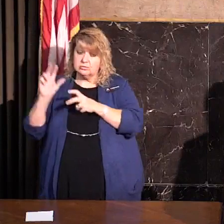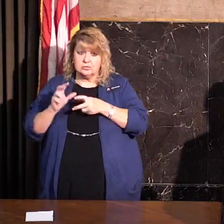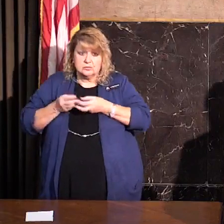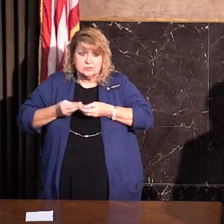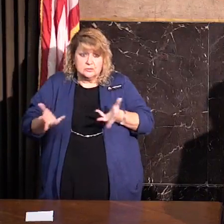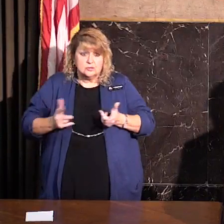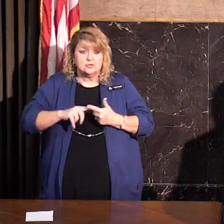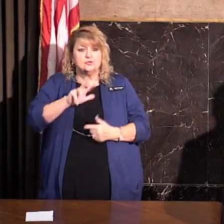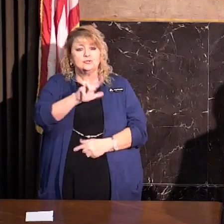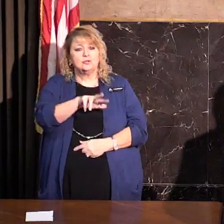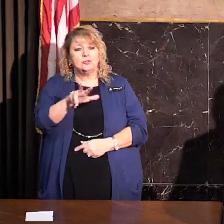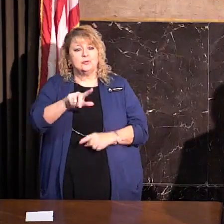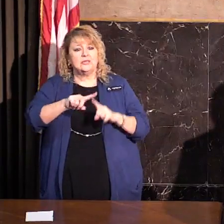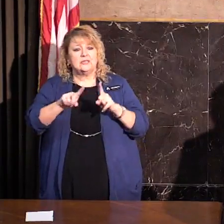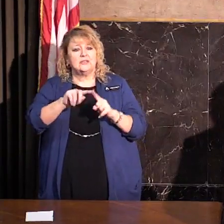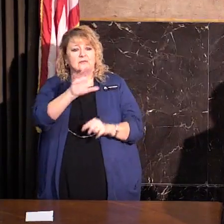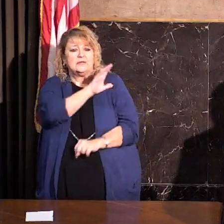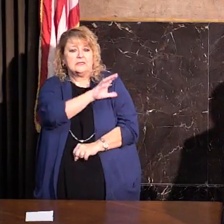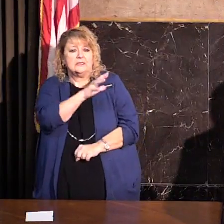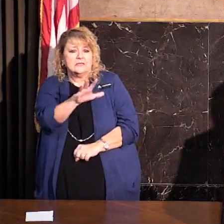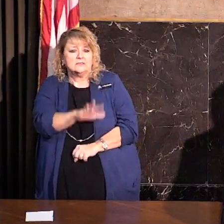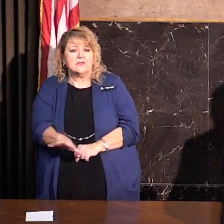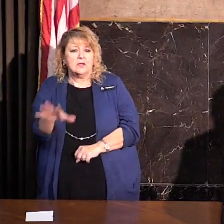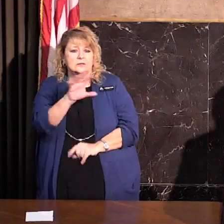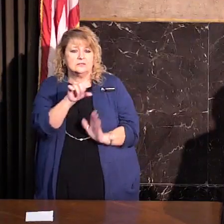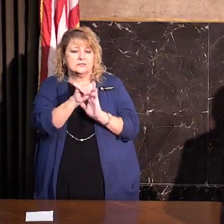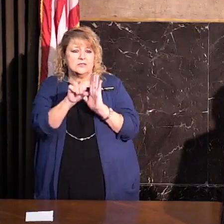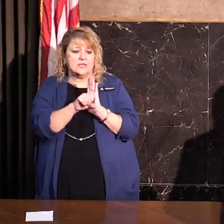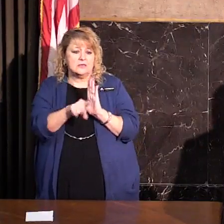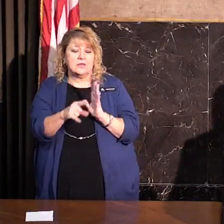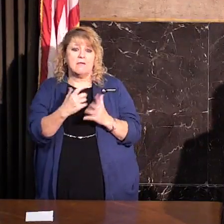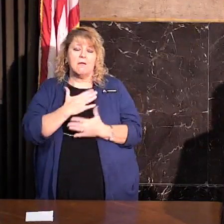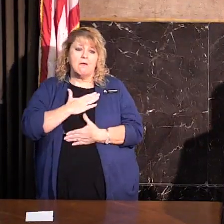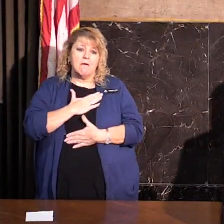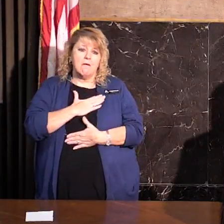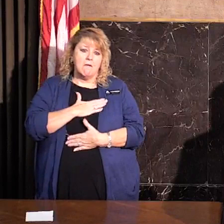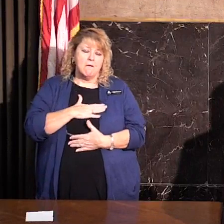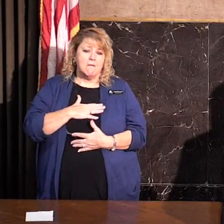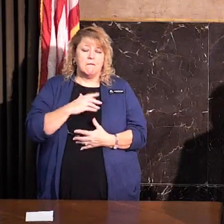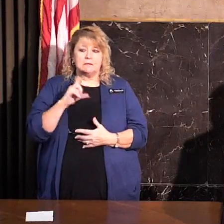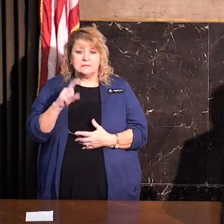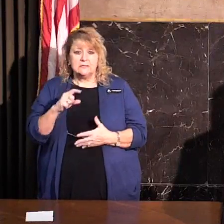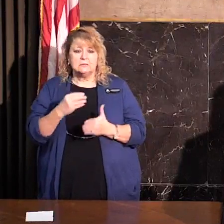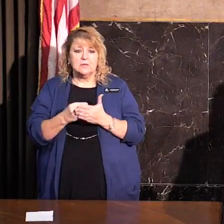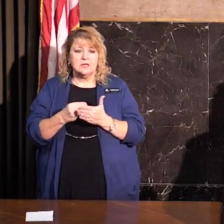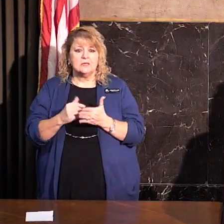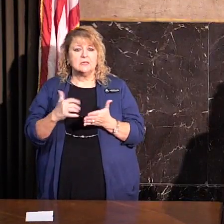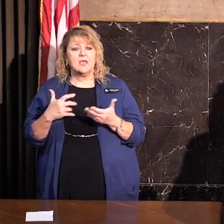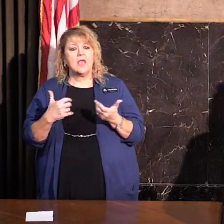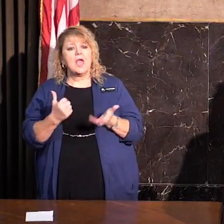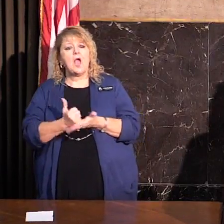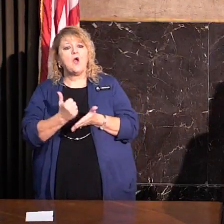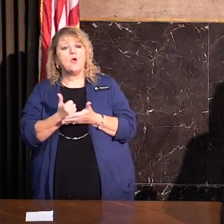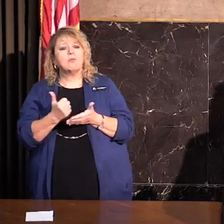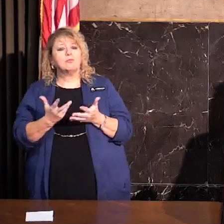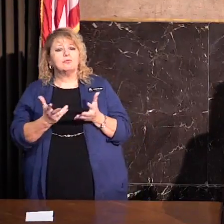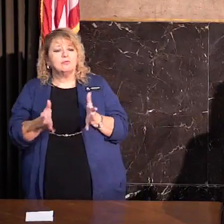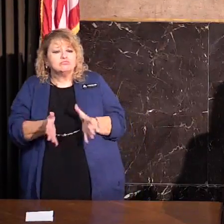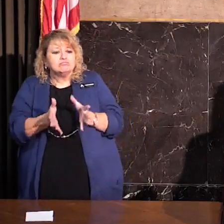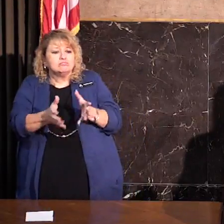total of Thirty-three different clinics throughout the state. So that's going to be money well spent. um help Bolster